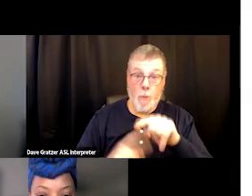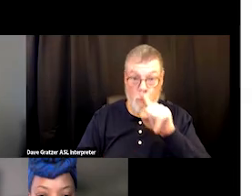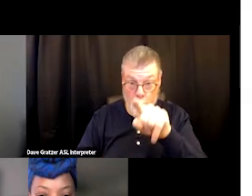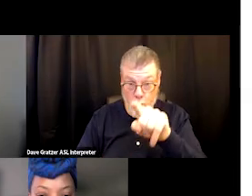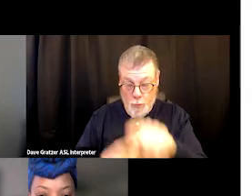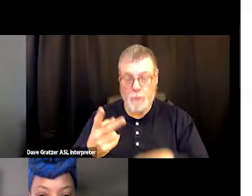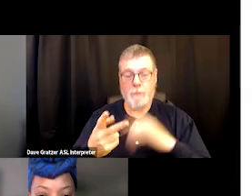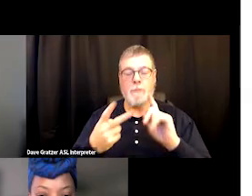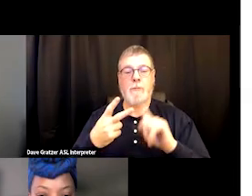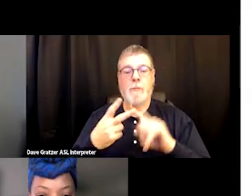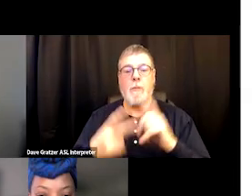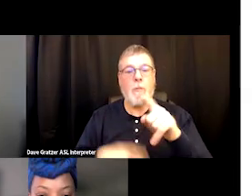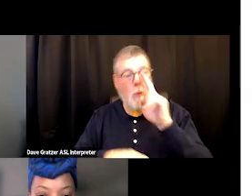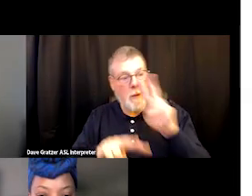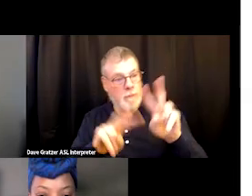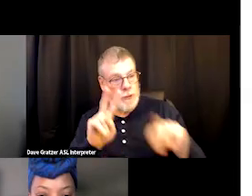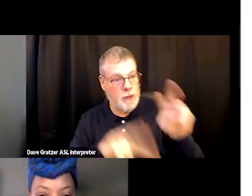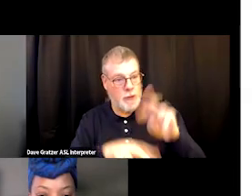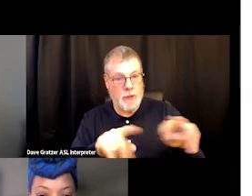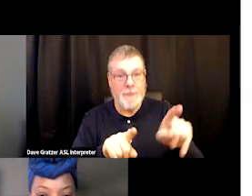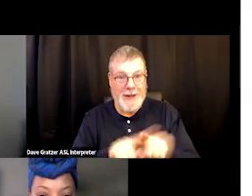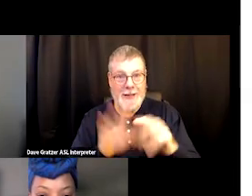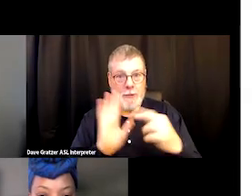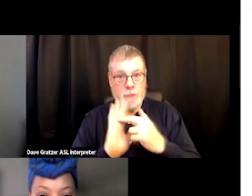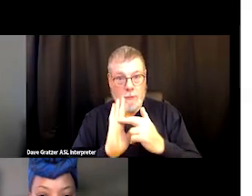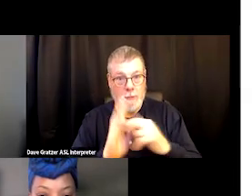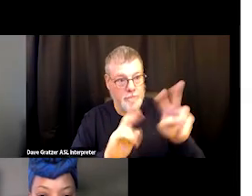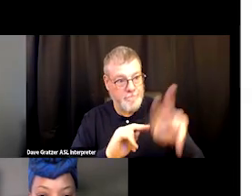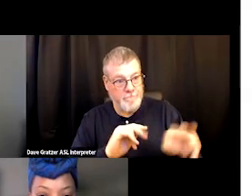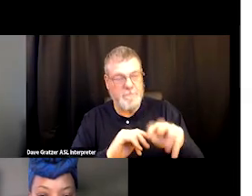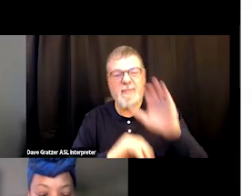what you're observing as their representative or their case manager.